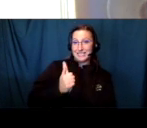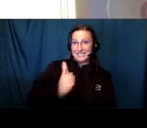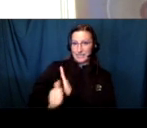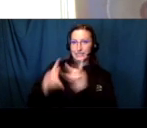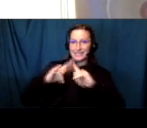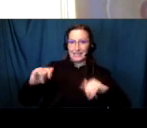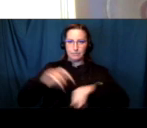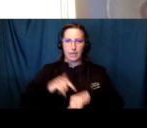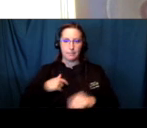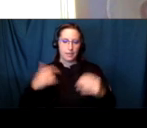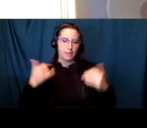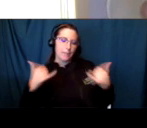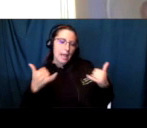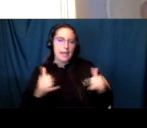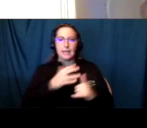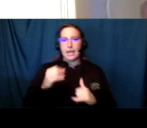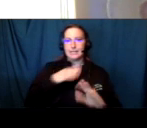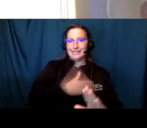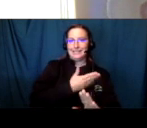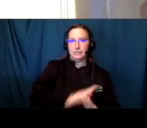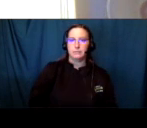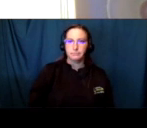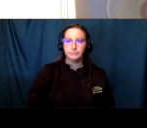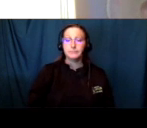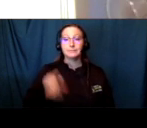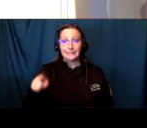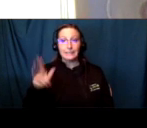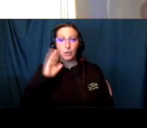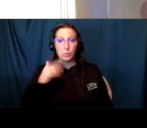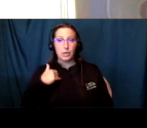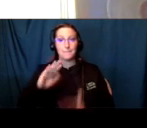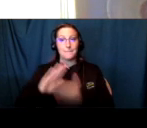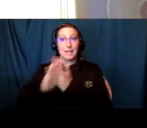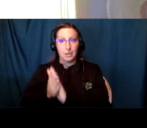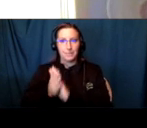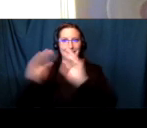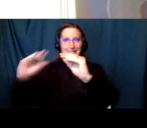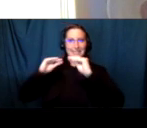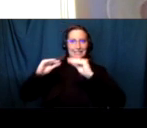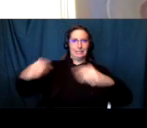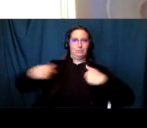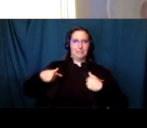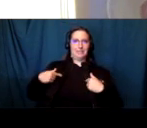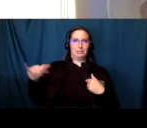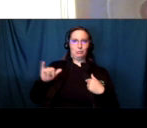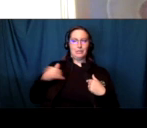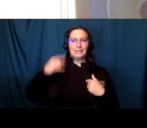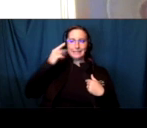the song and he's also going to have a chance to be the teacher and see if I remember some of the names